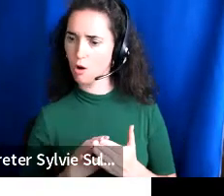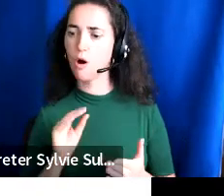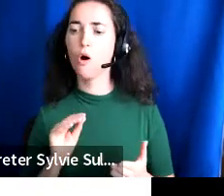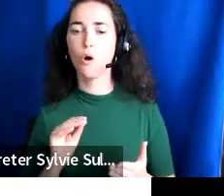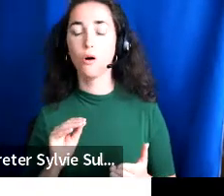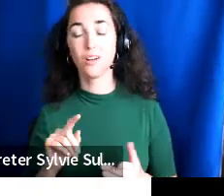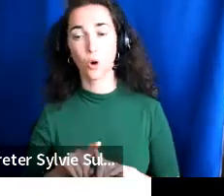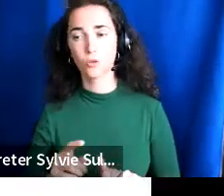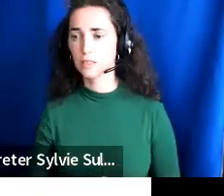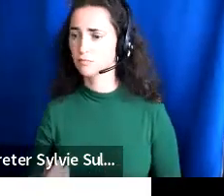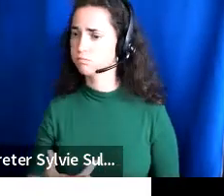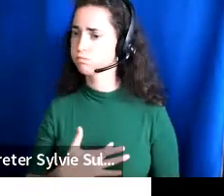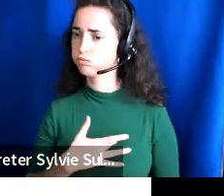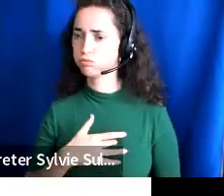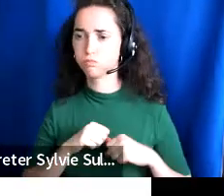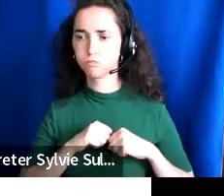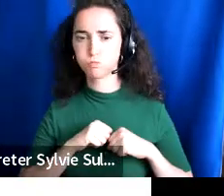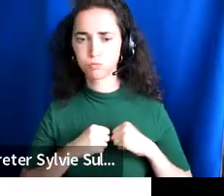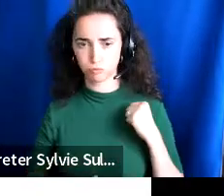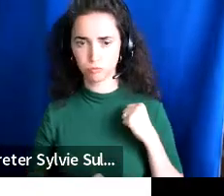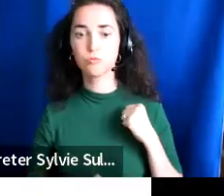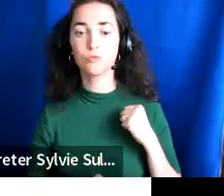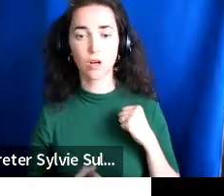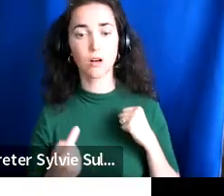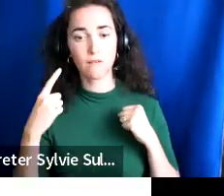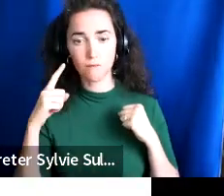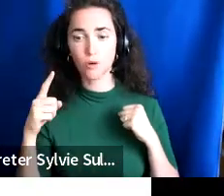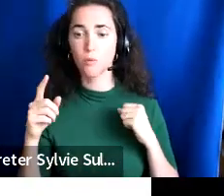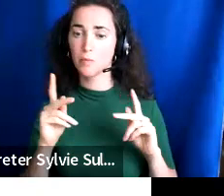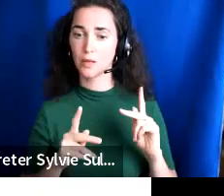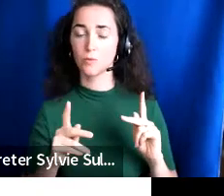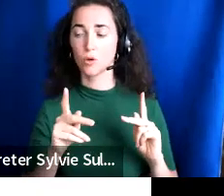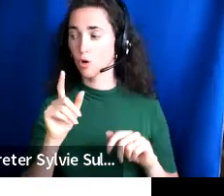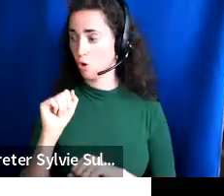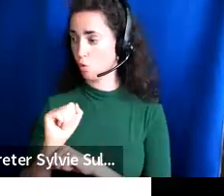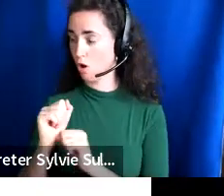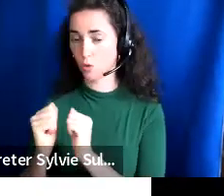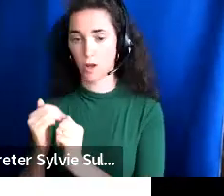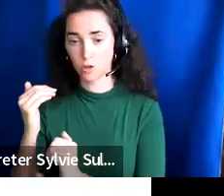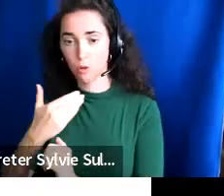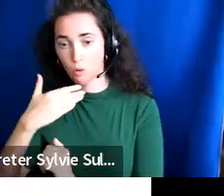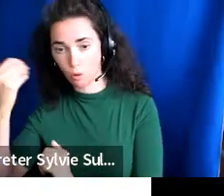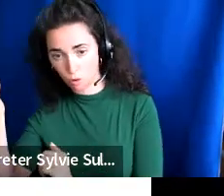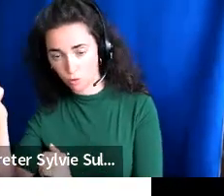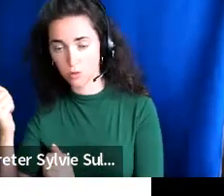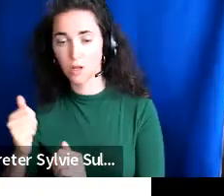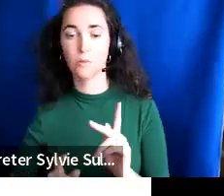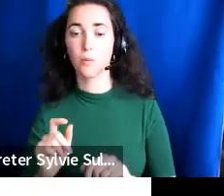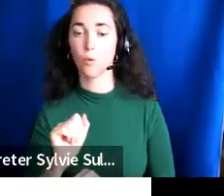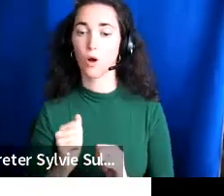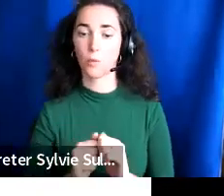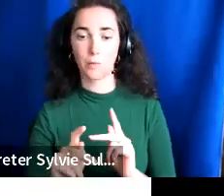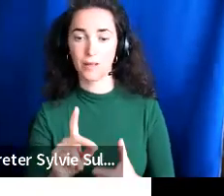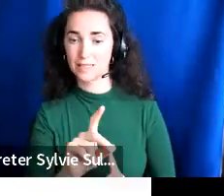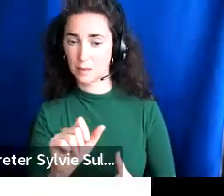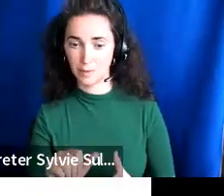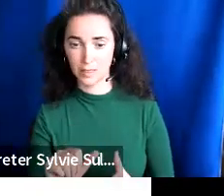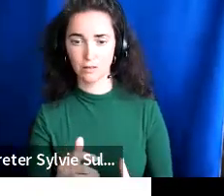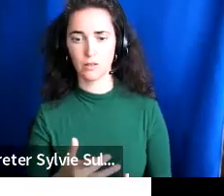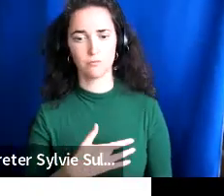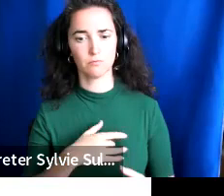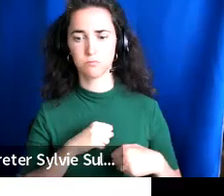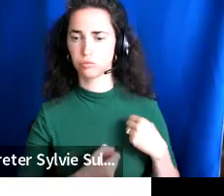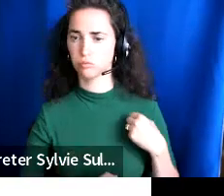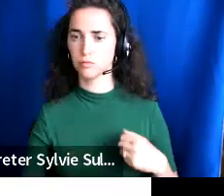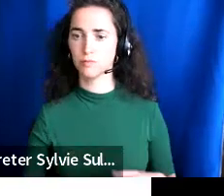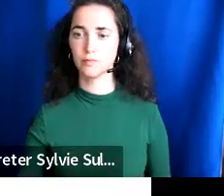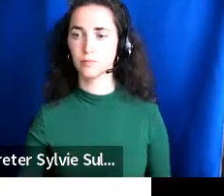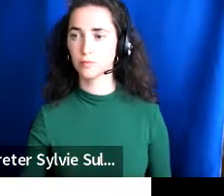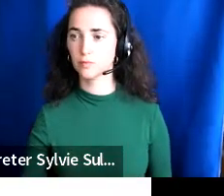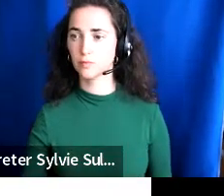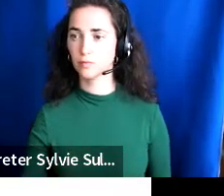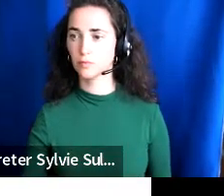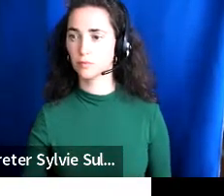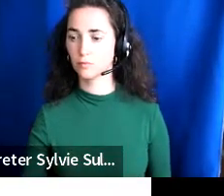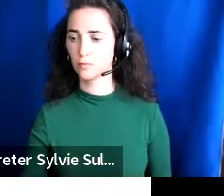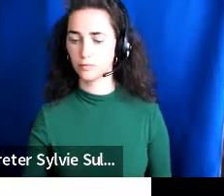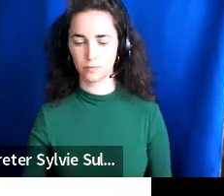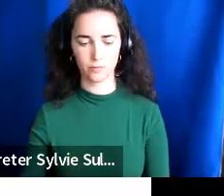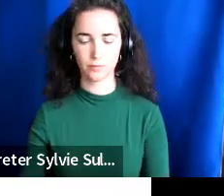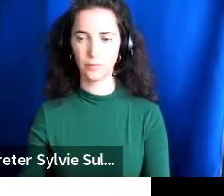heartbreaking features of time for those who were working with older guys, or those who were working with people with disabilities